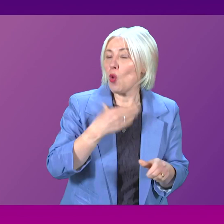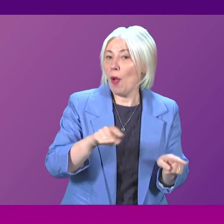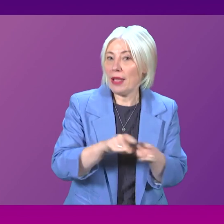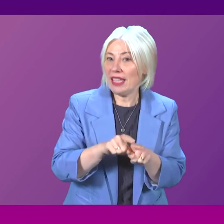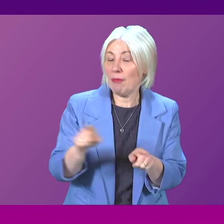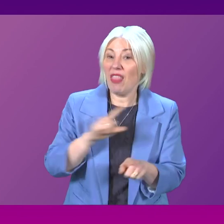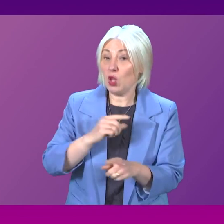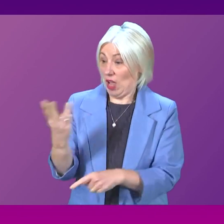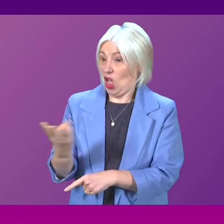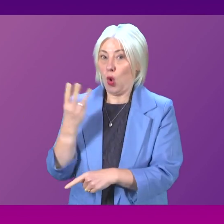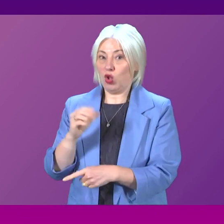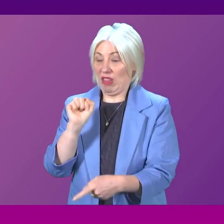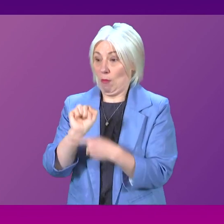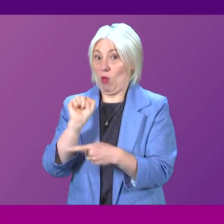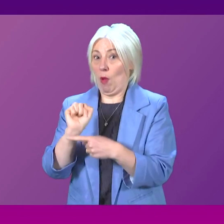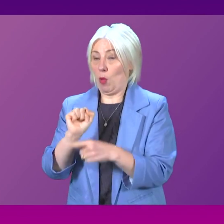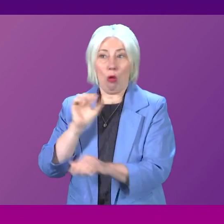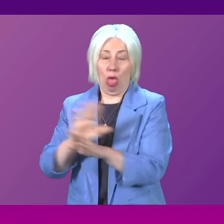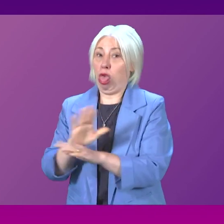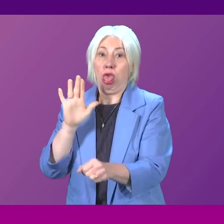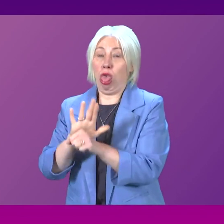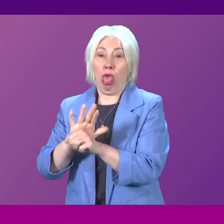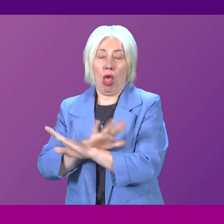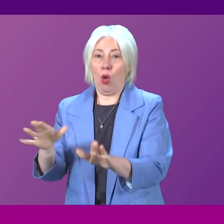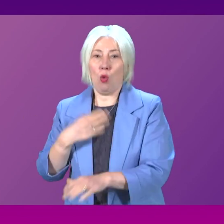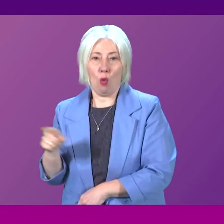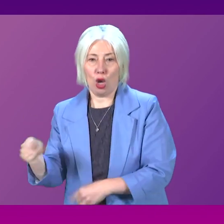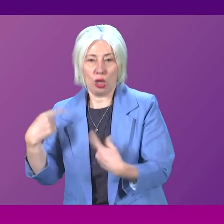on blocking the democratic choice of Scotland.